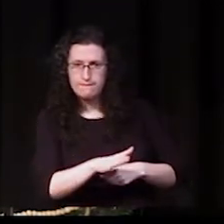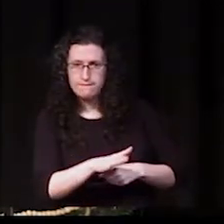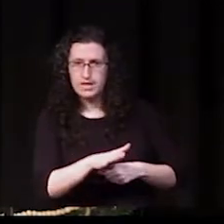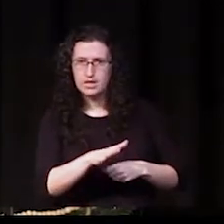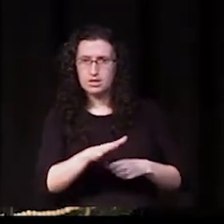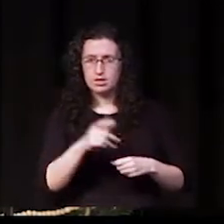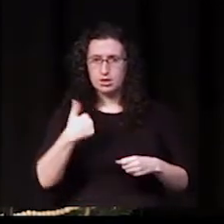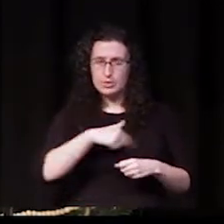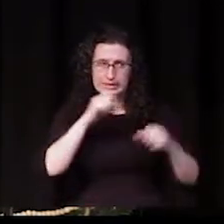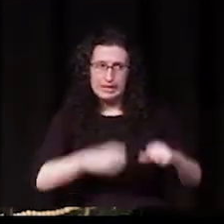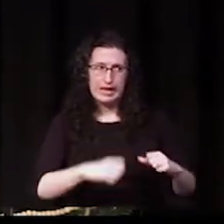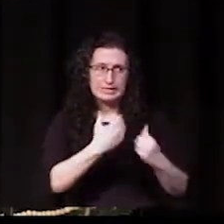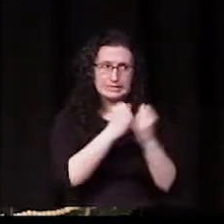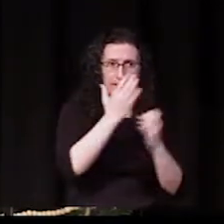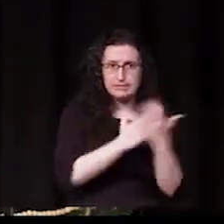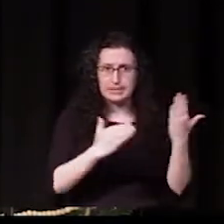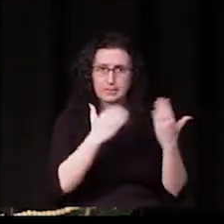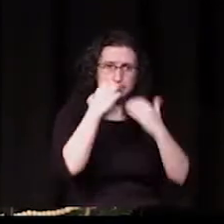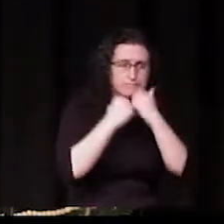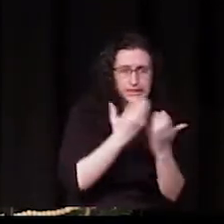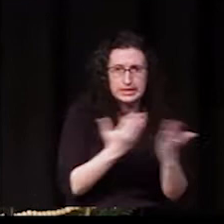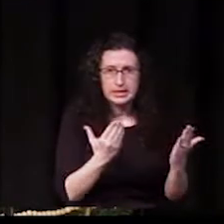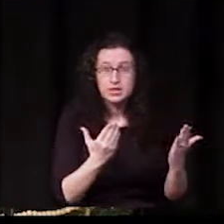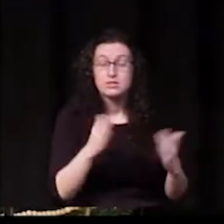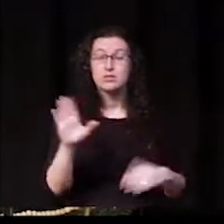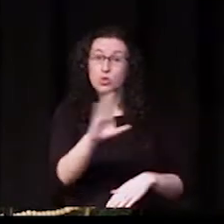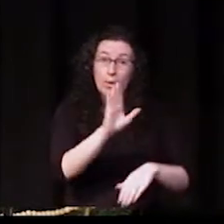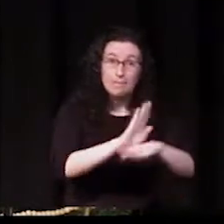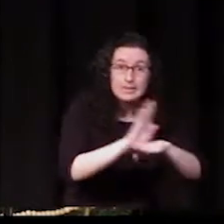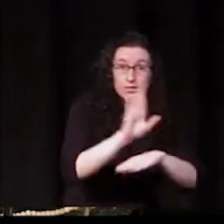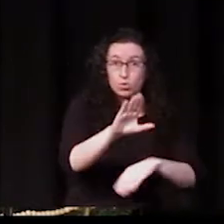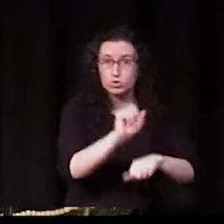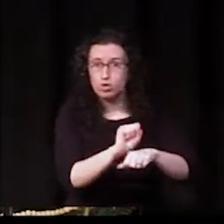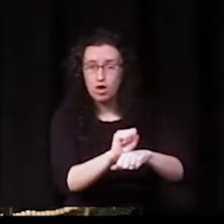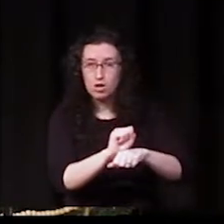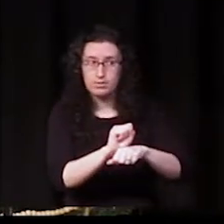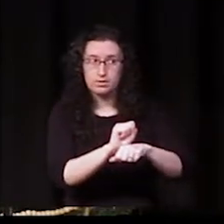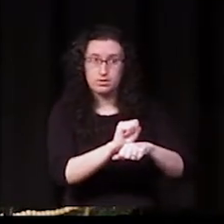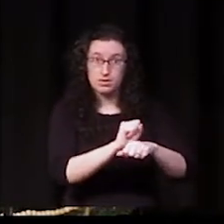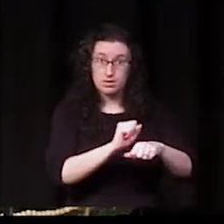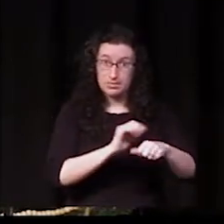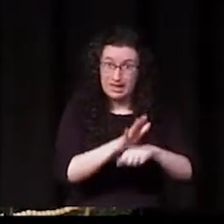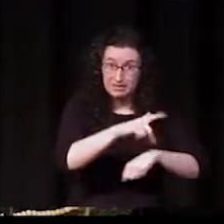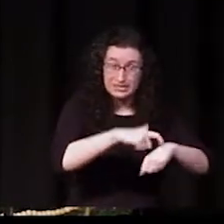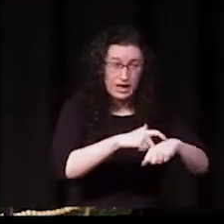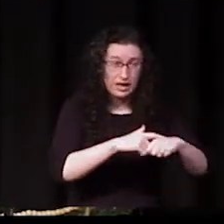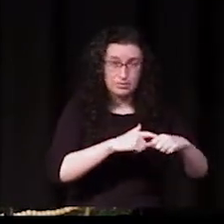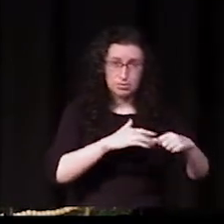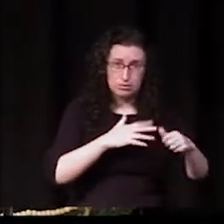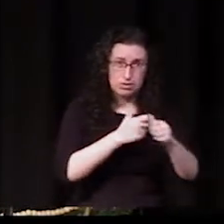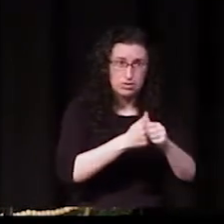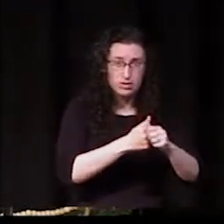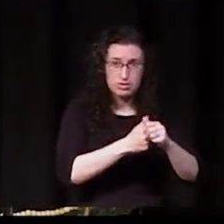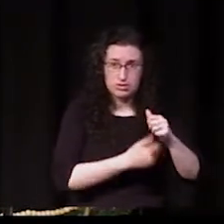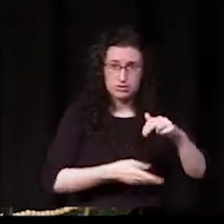Will the changes come in time for your business or your job? Will they come in time for your marriage or your children?